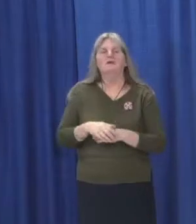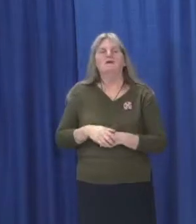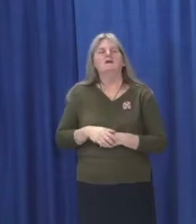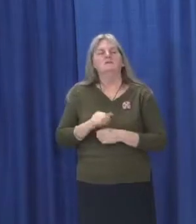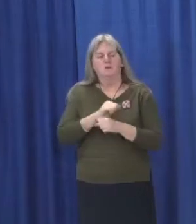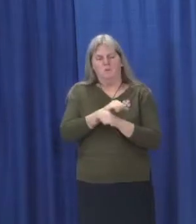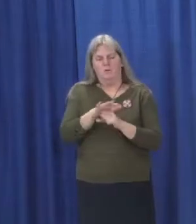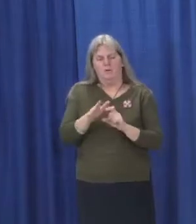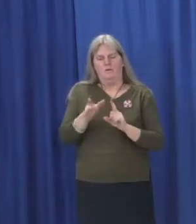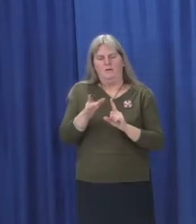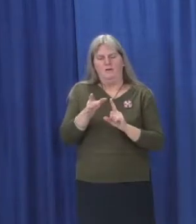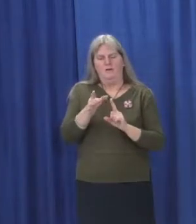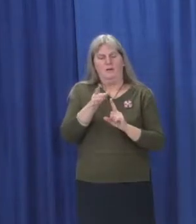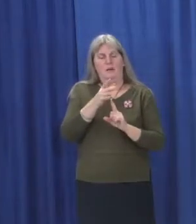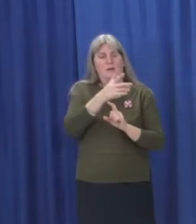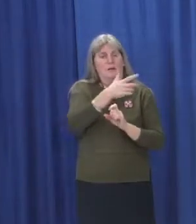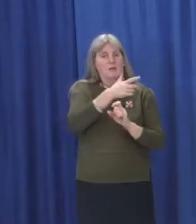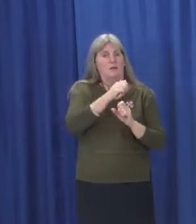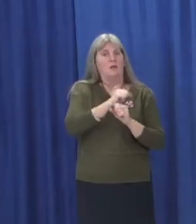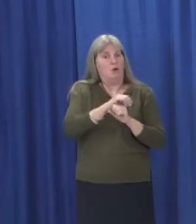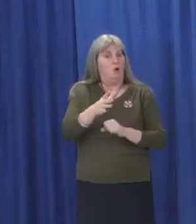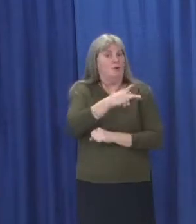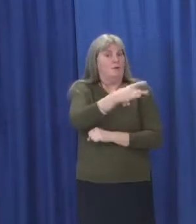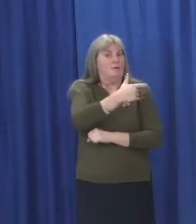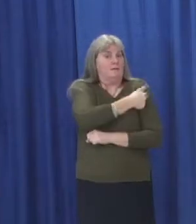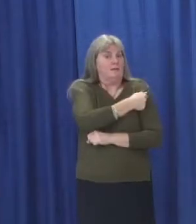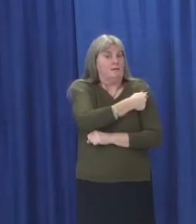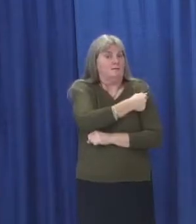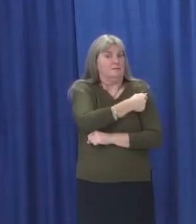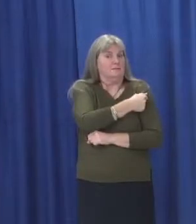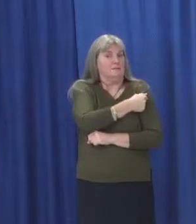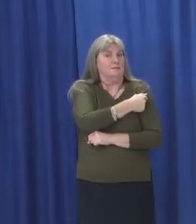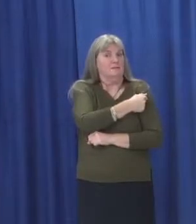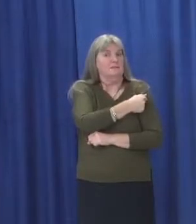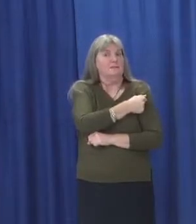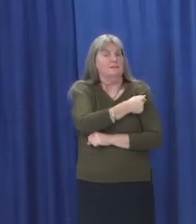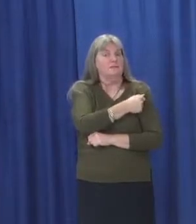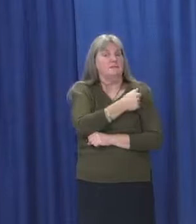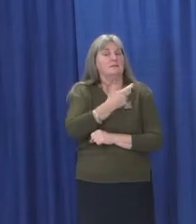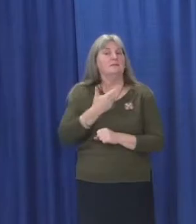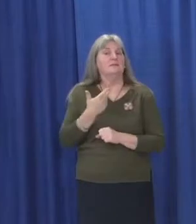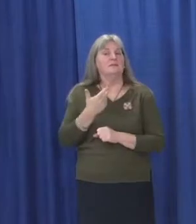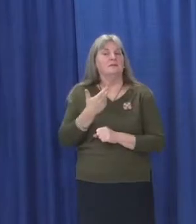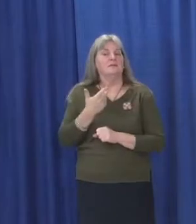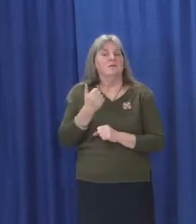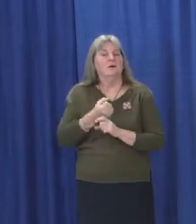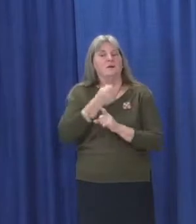The COVID-19 vaccine there will be some serious implications for those people who don't get